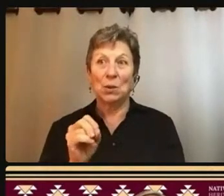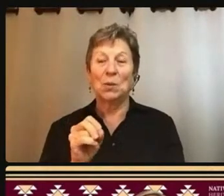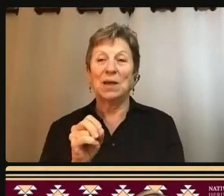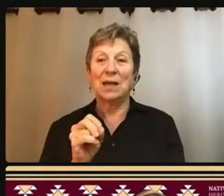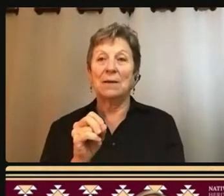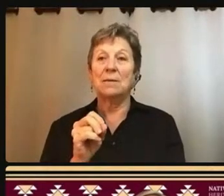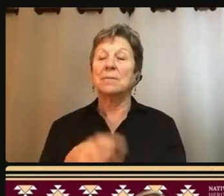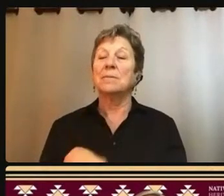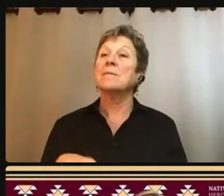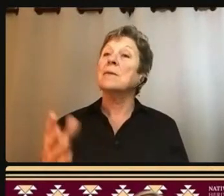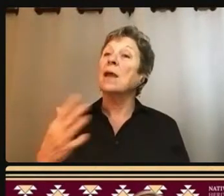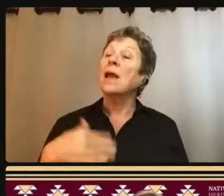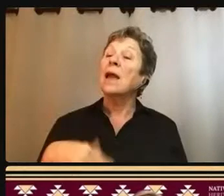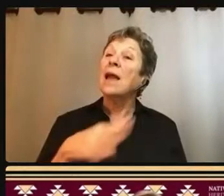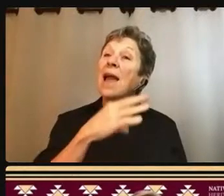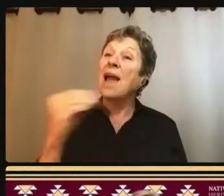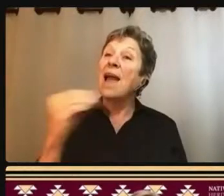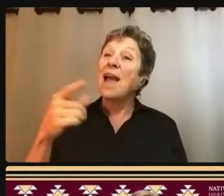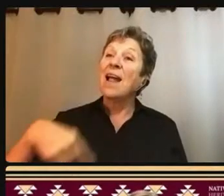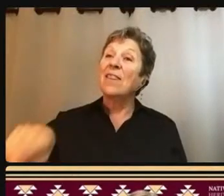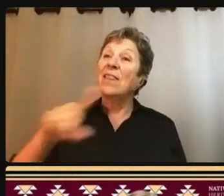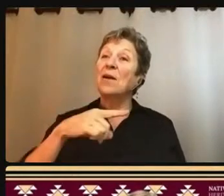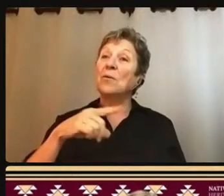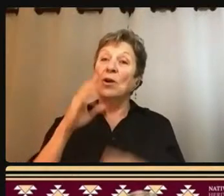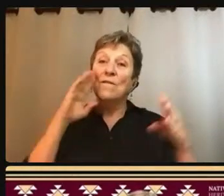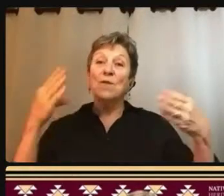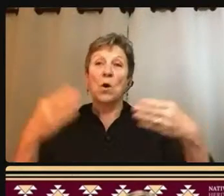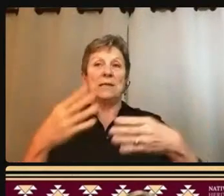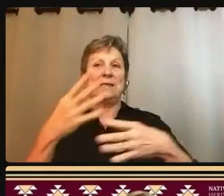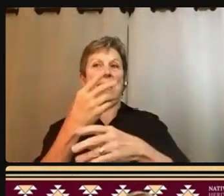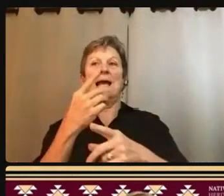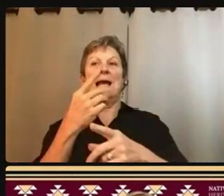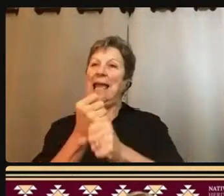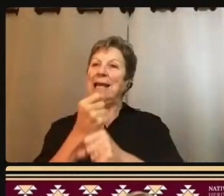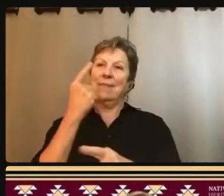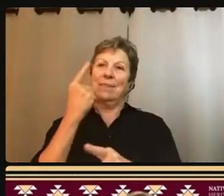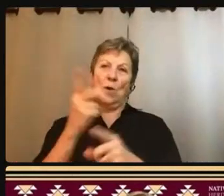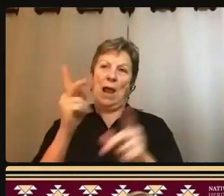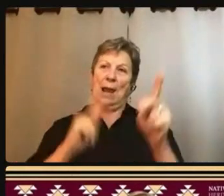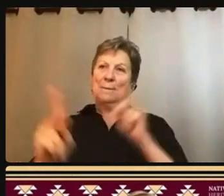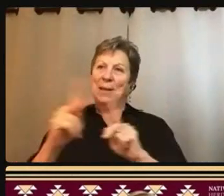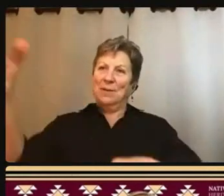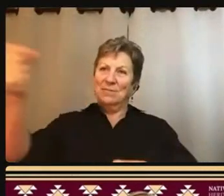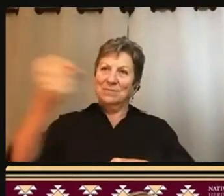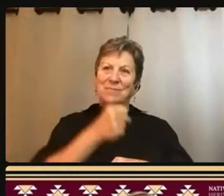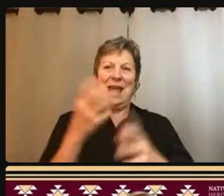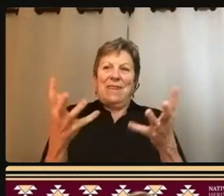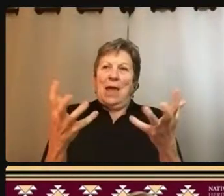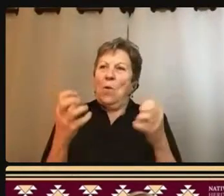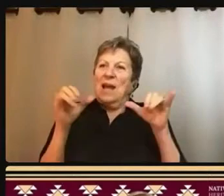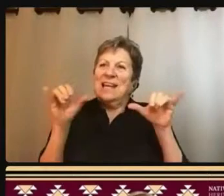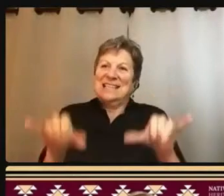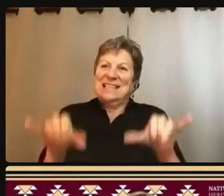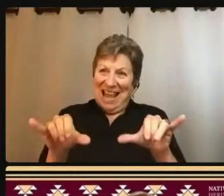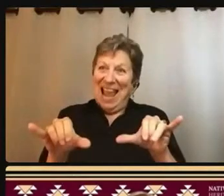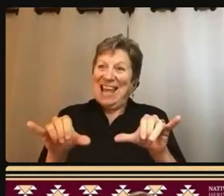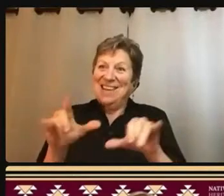THAT WE'VE COMMITTED TO AND